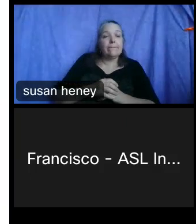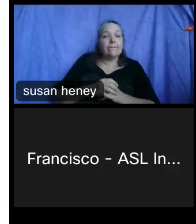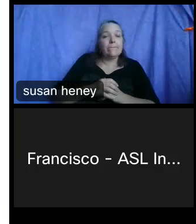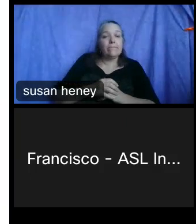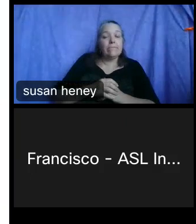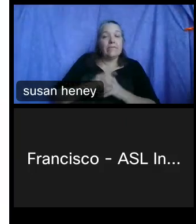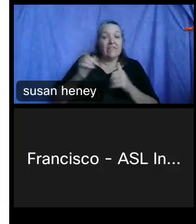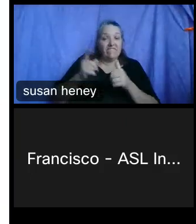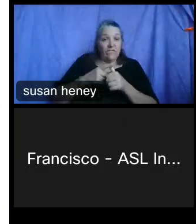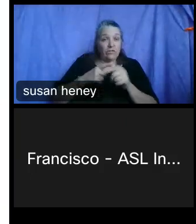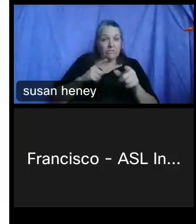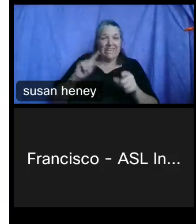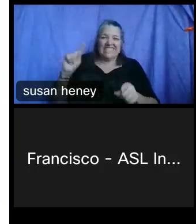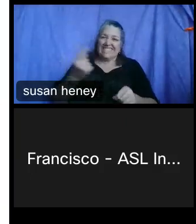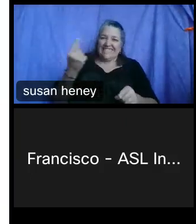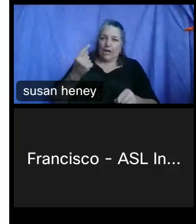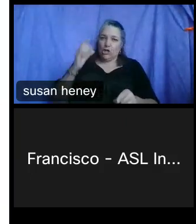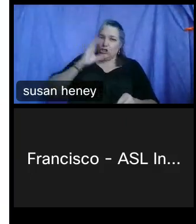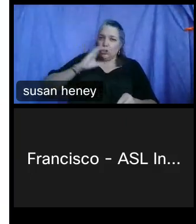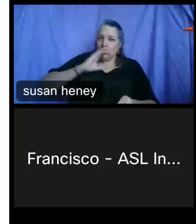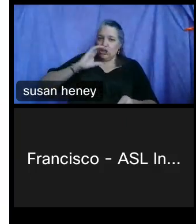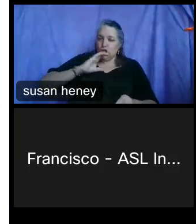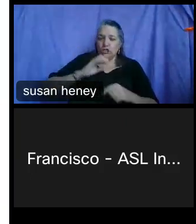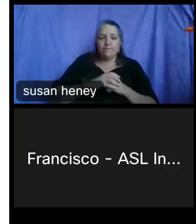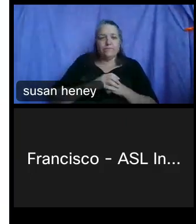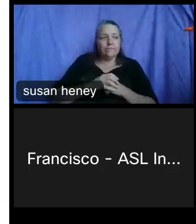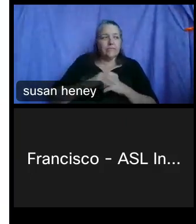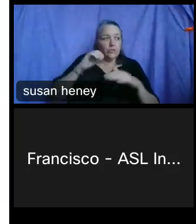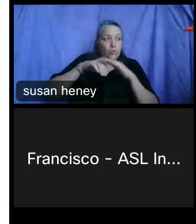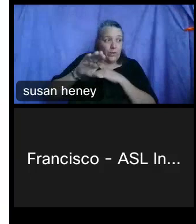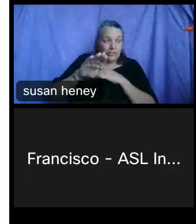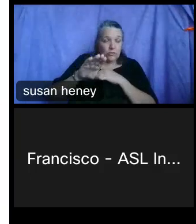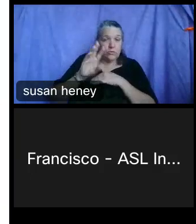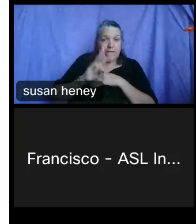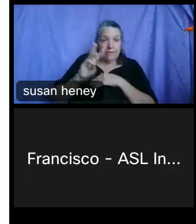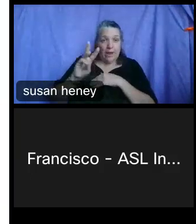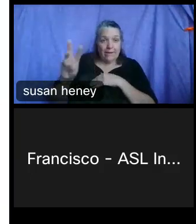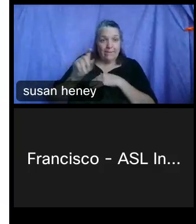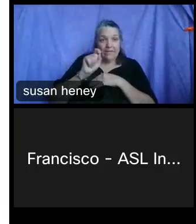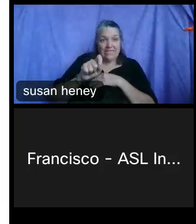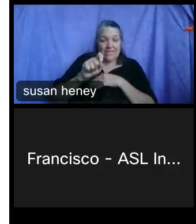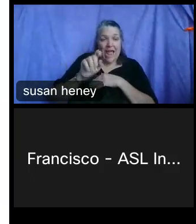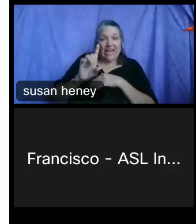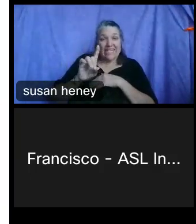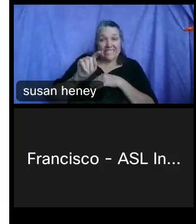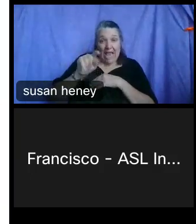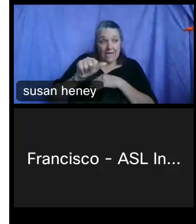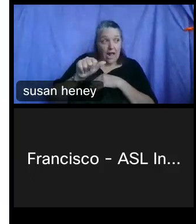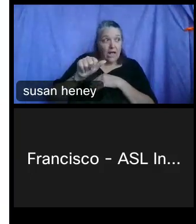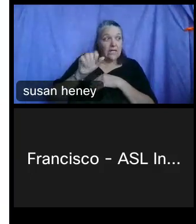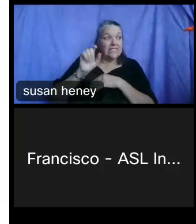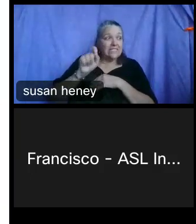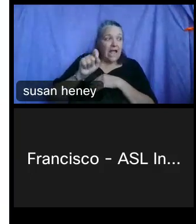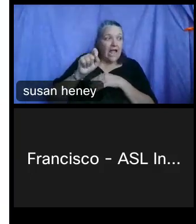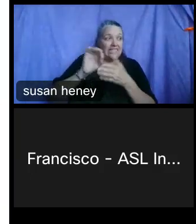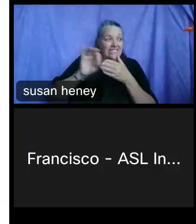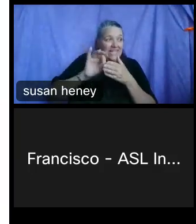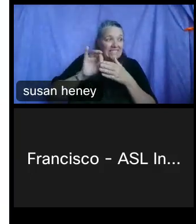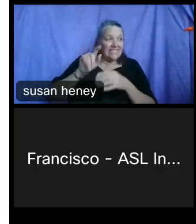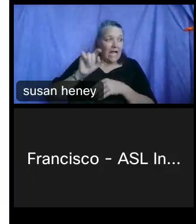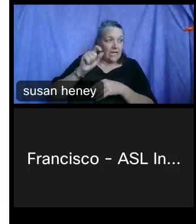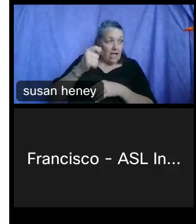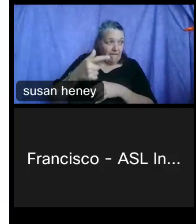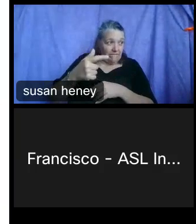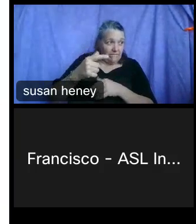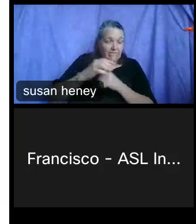with the simple search. First, you will need to go into www.data.census.gov. The slide here displays